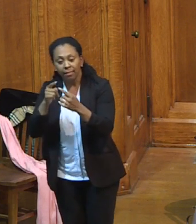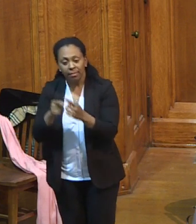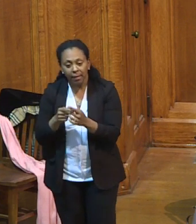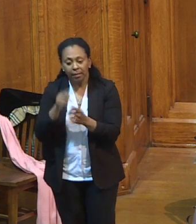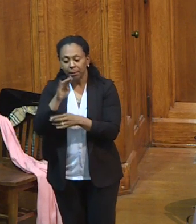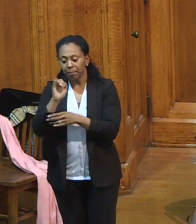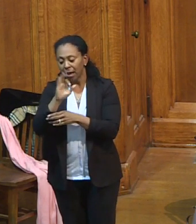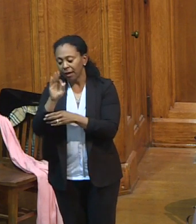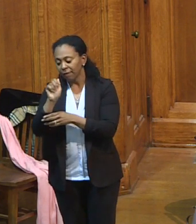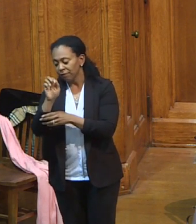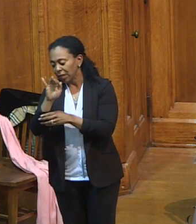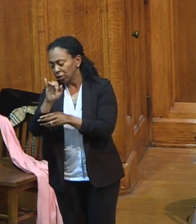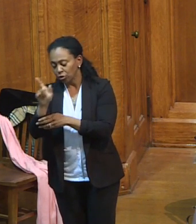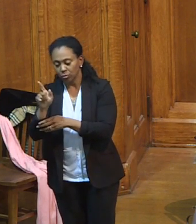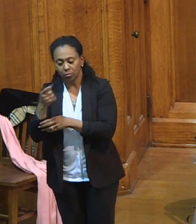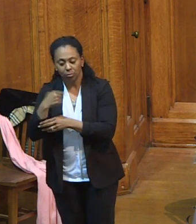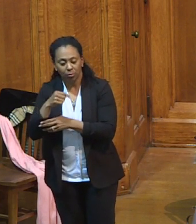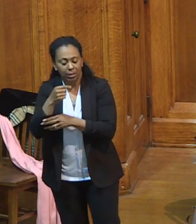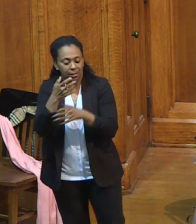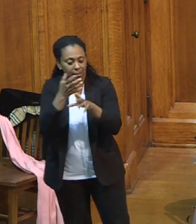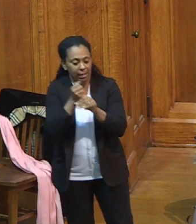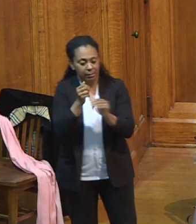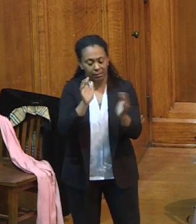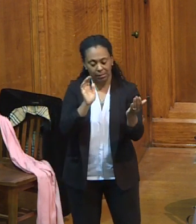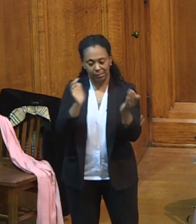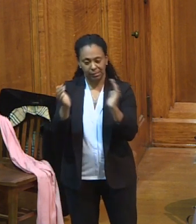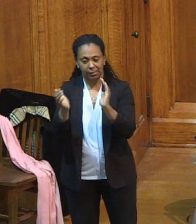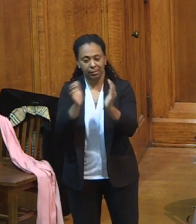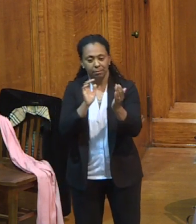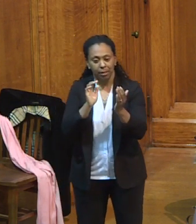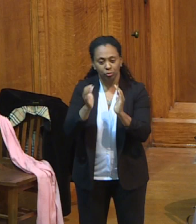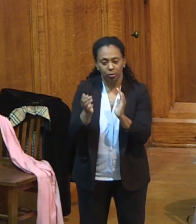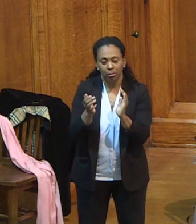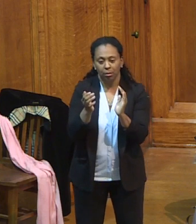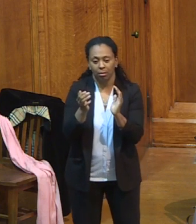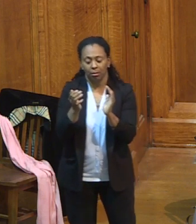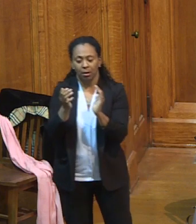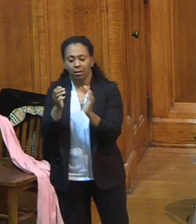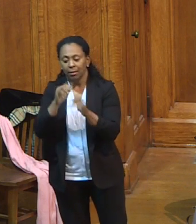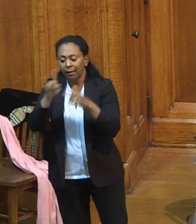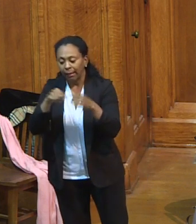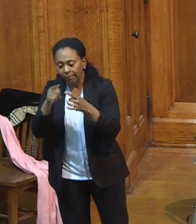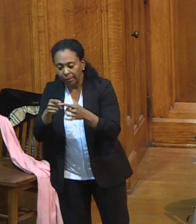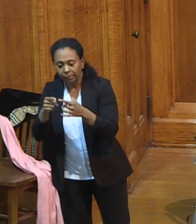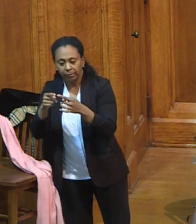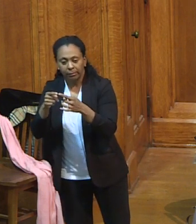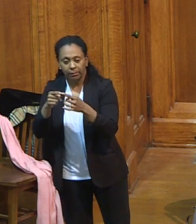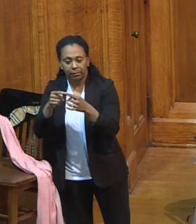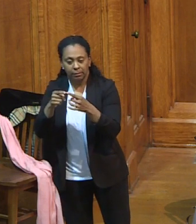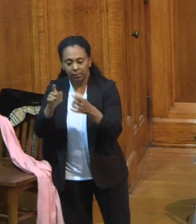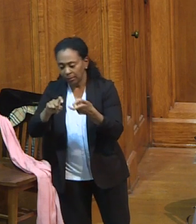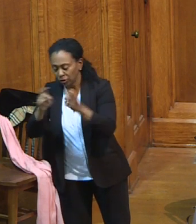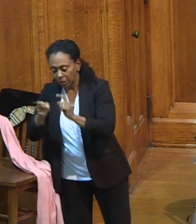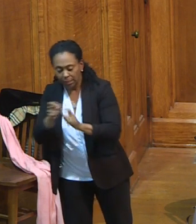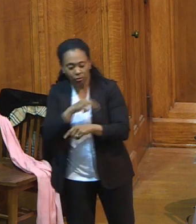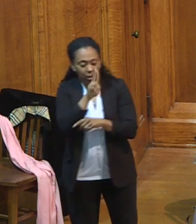the closer we get, symmetrical stone flakes, and then they stay unchanged, unchanged, unchanged